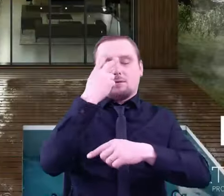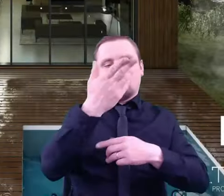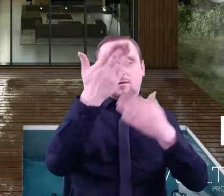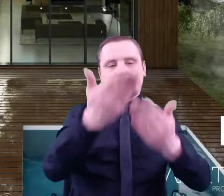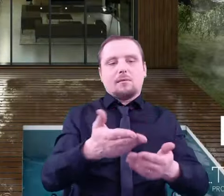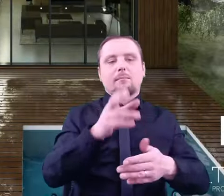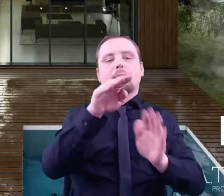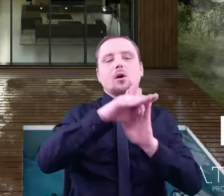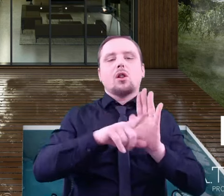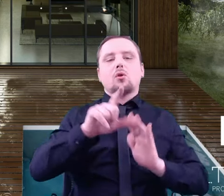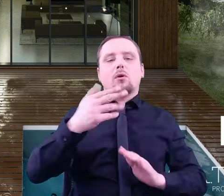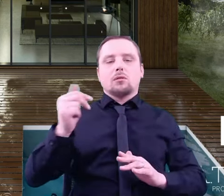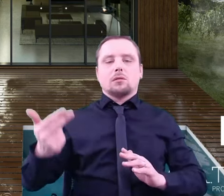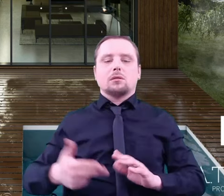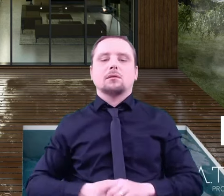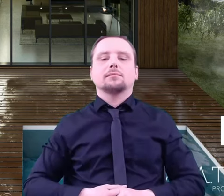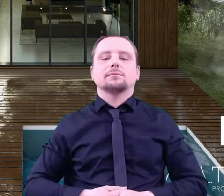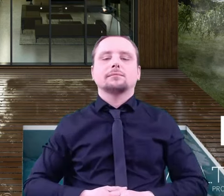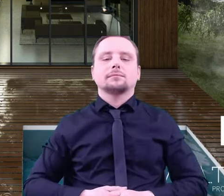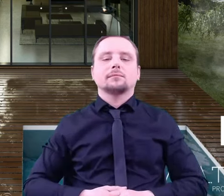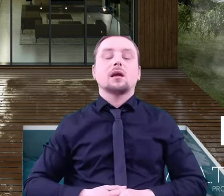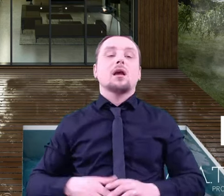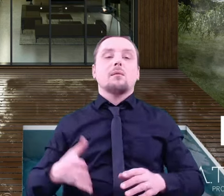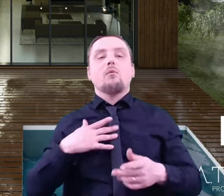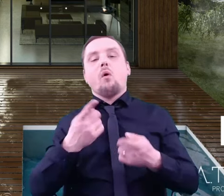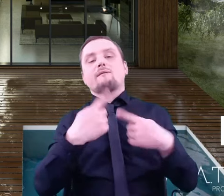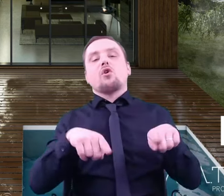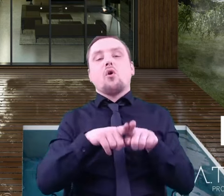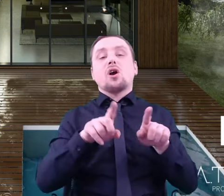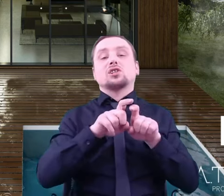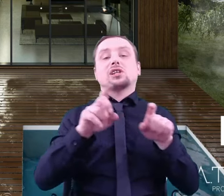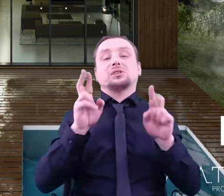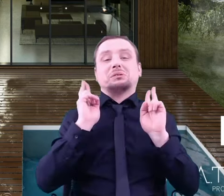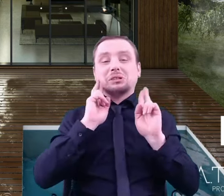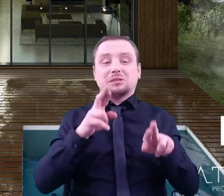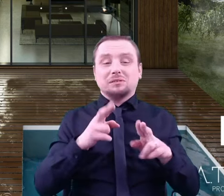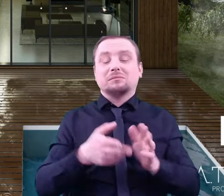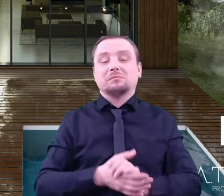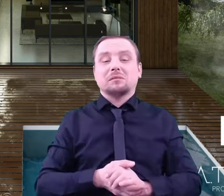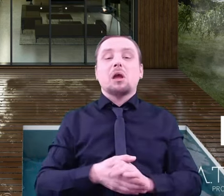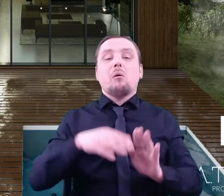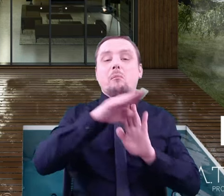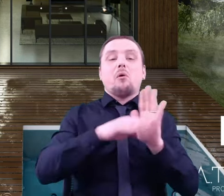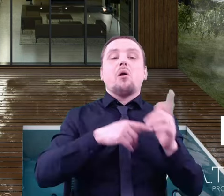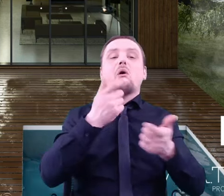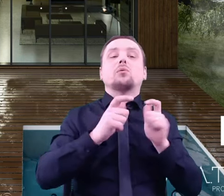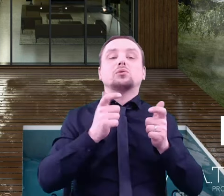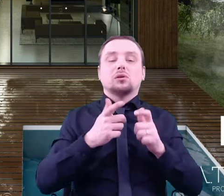Real-time rendering, or simply rendering, are programs that use GPU-based rendering,